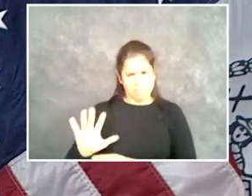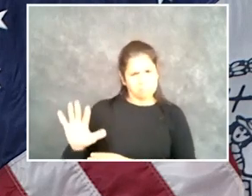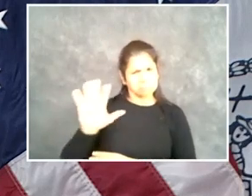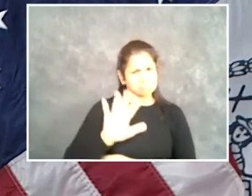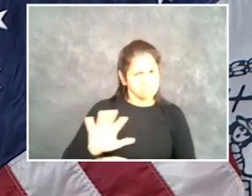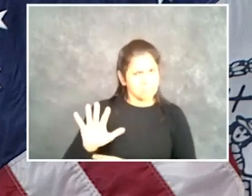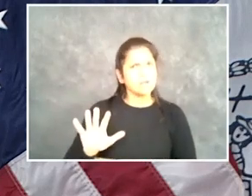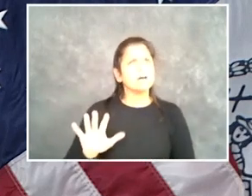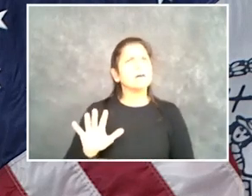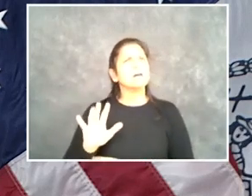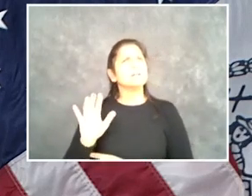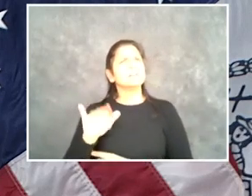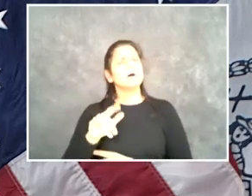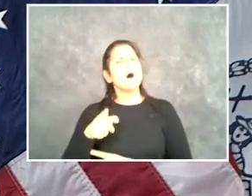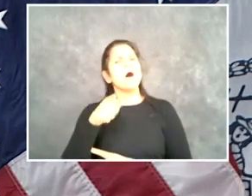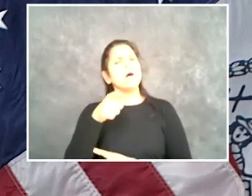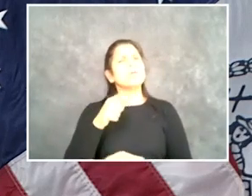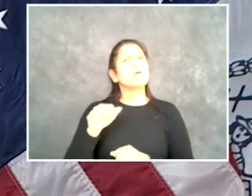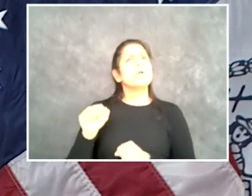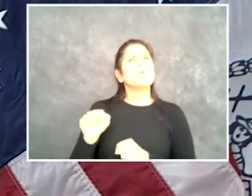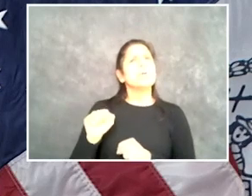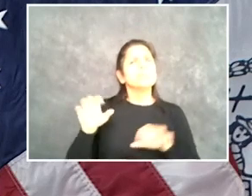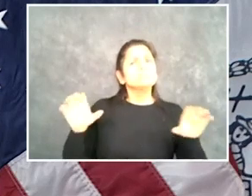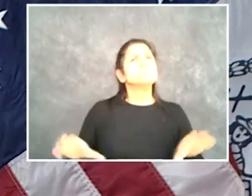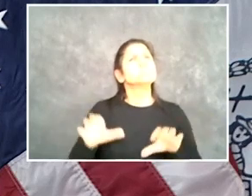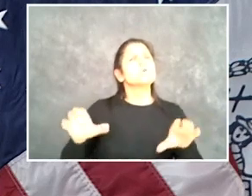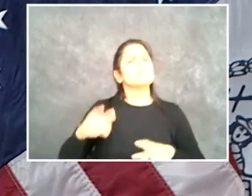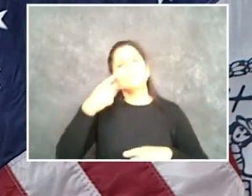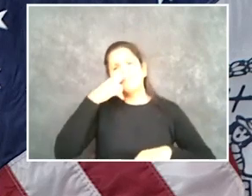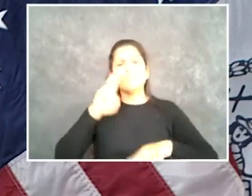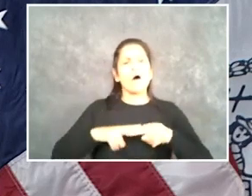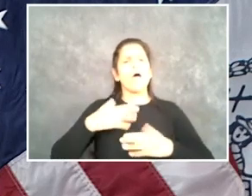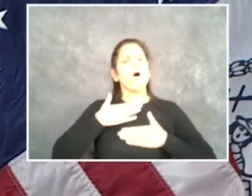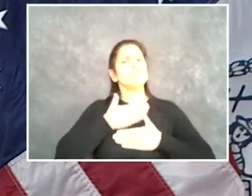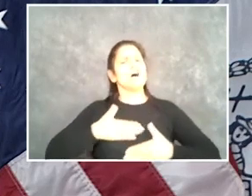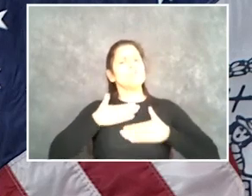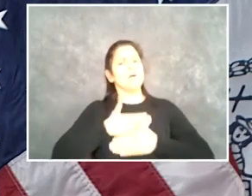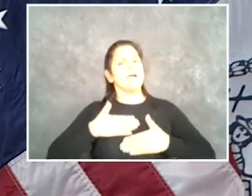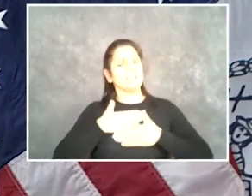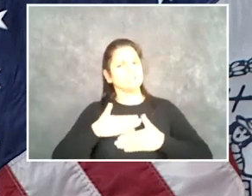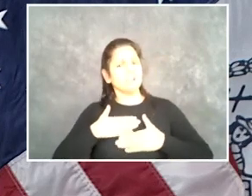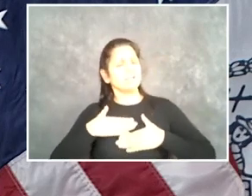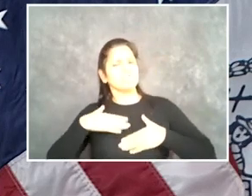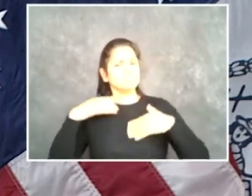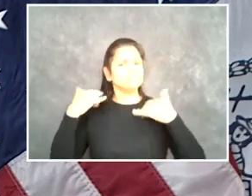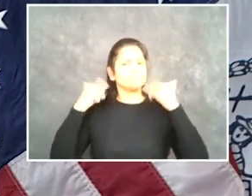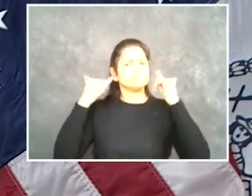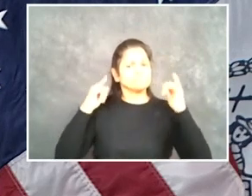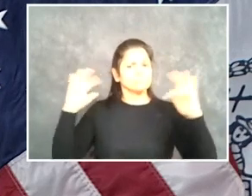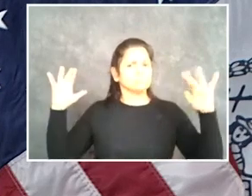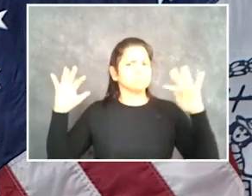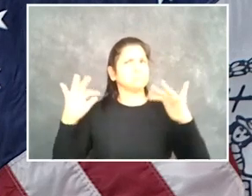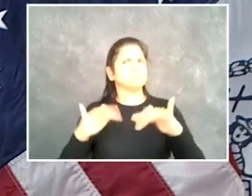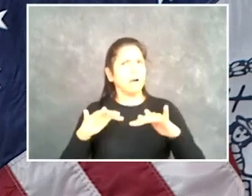BROOKLYN. THE GATEWAY RECREATION AREA HAS BEEN AN IMPORTANT RELEASE INVOLVE FOR PEOPLE IN BROOKLYN AND QUEENS WHO WANT TO GET